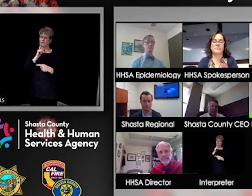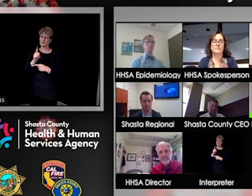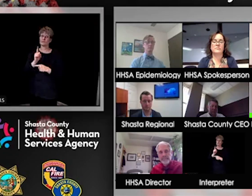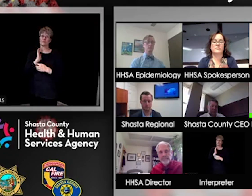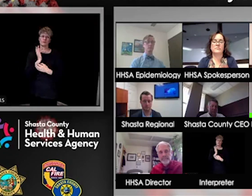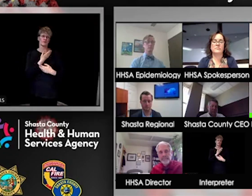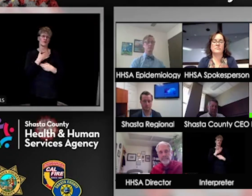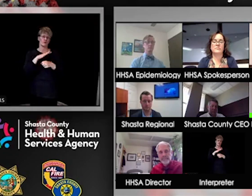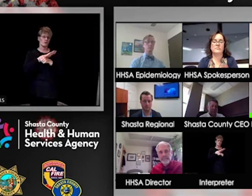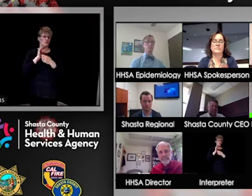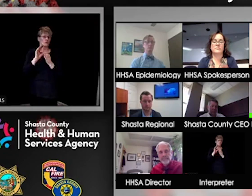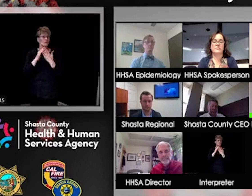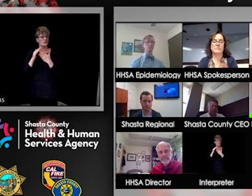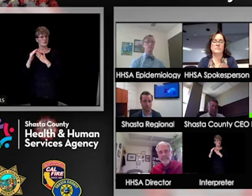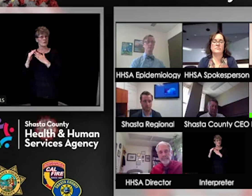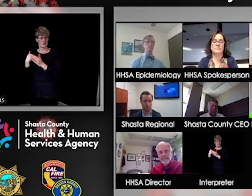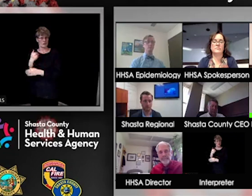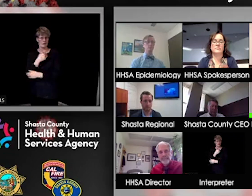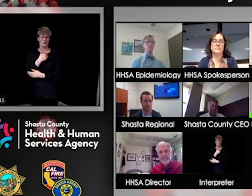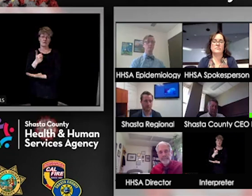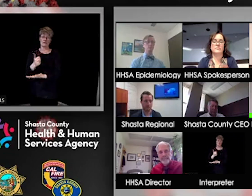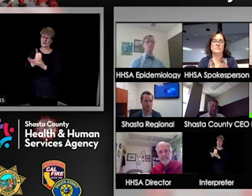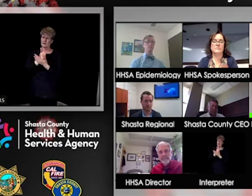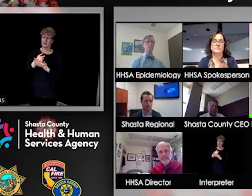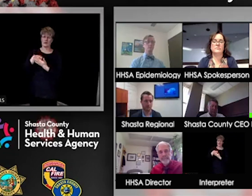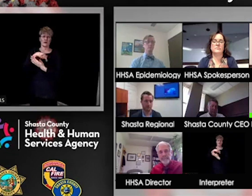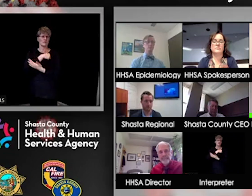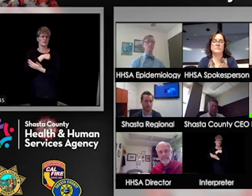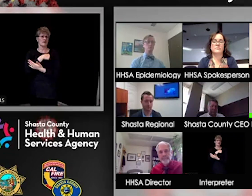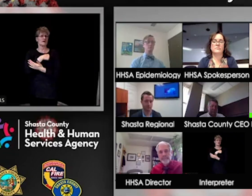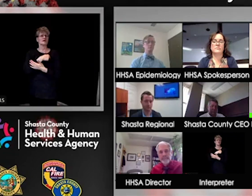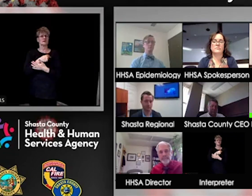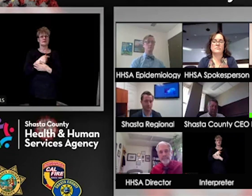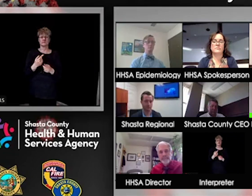that's the whole idea. We know that when we don’t have medications, we don't have vaccines,